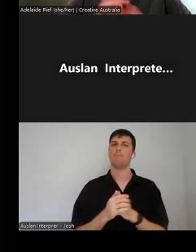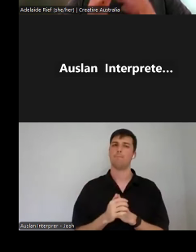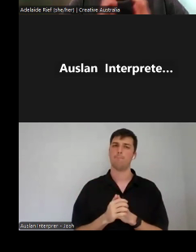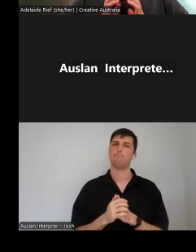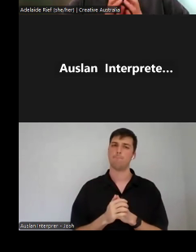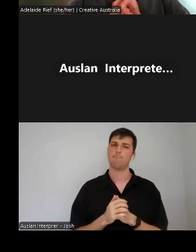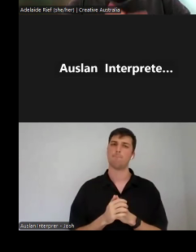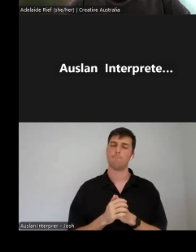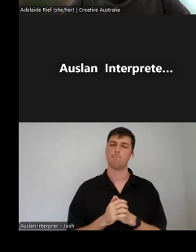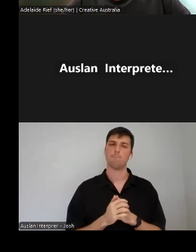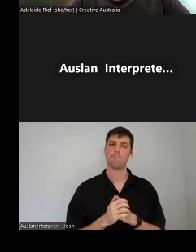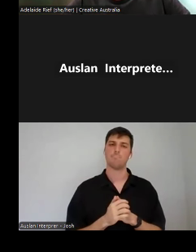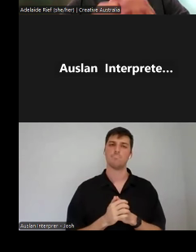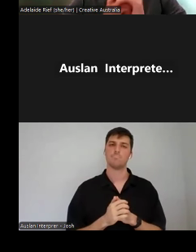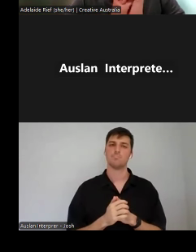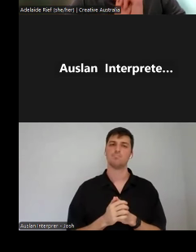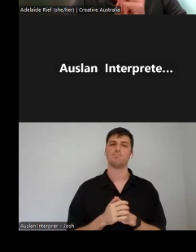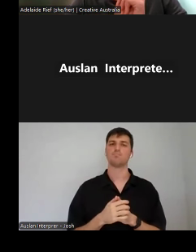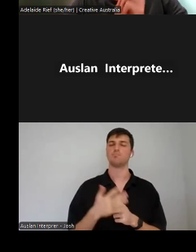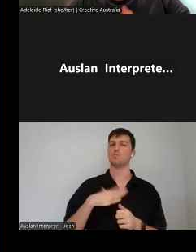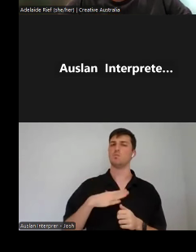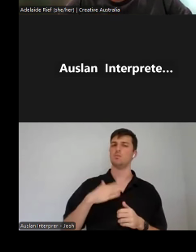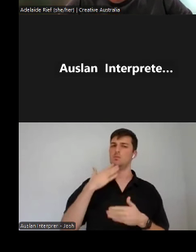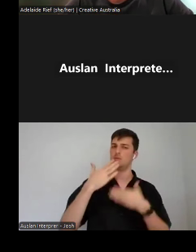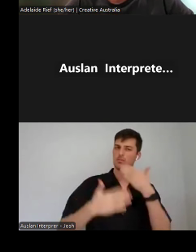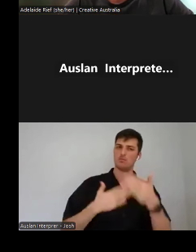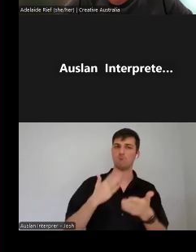I'm just going to take a step back here and explain really what we're interested here is